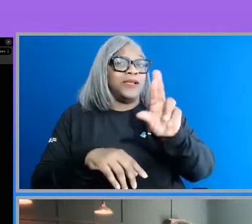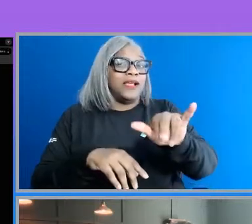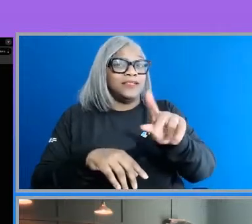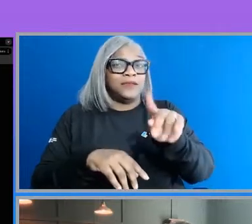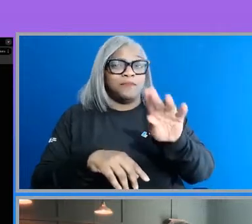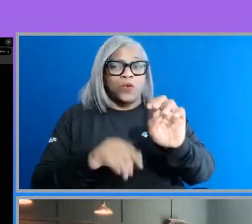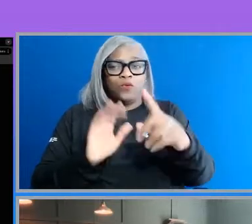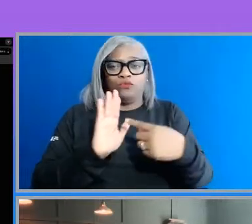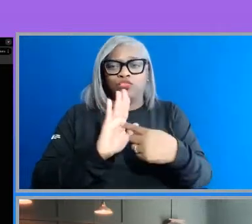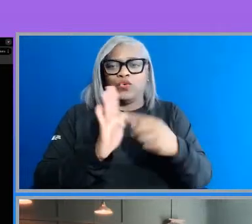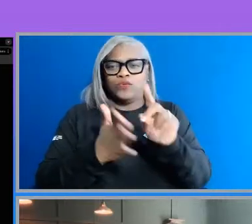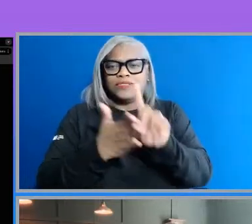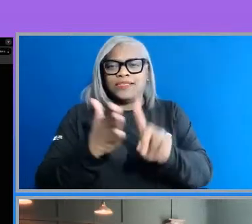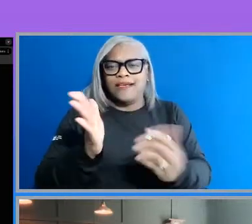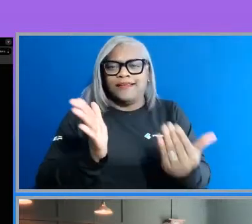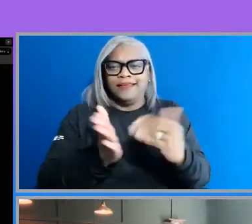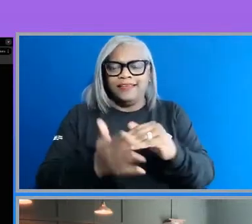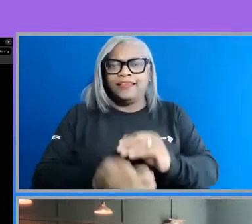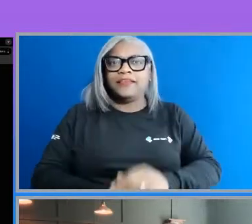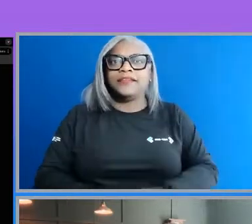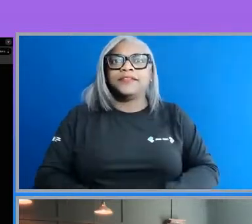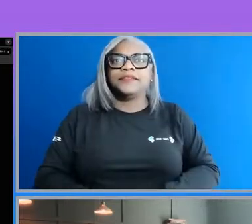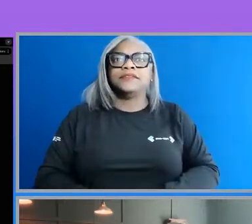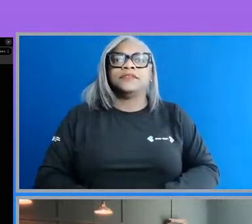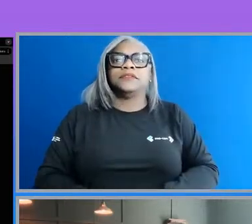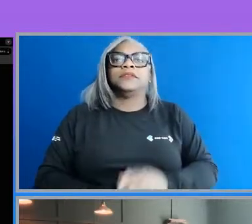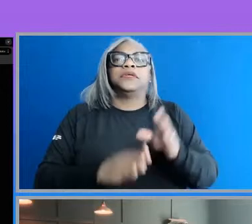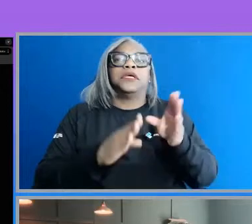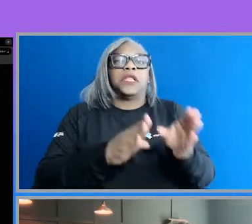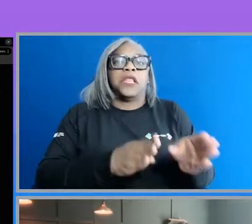design. Now I've added this design in and turned off that